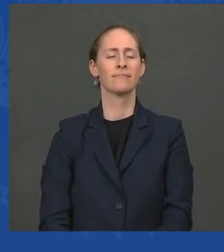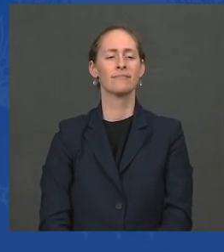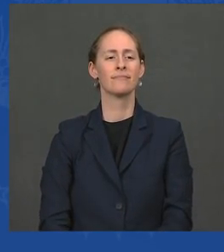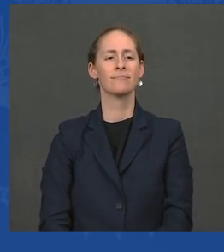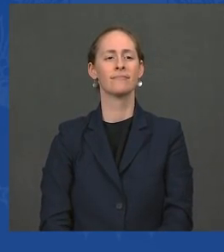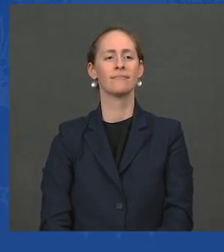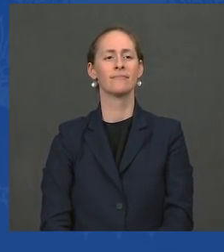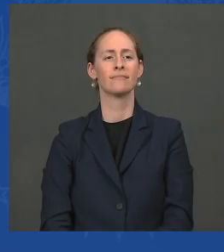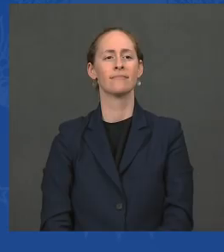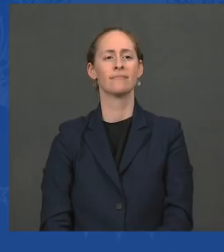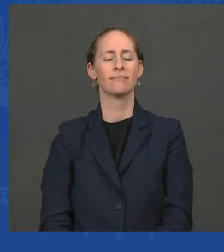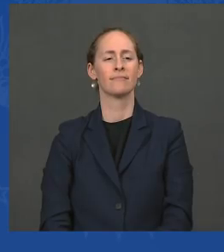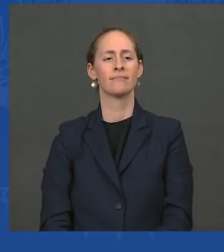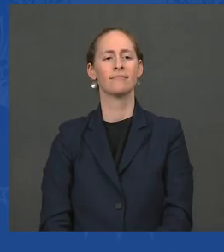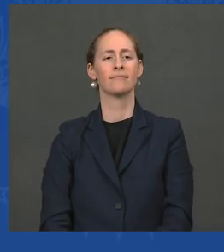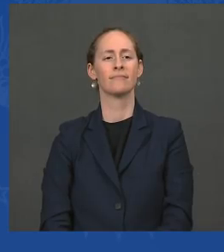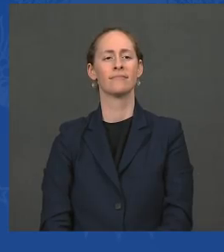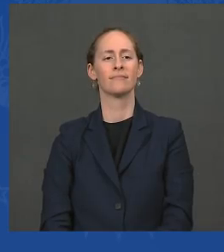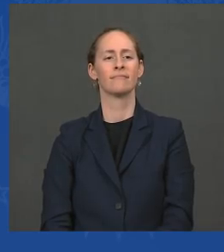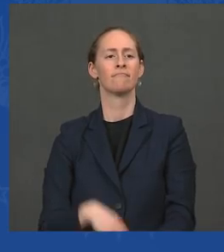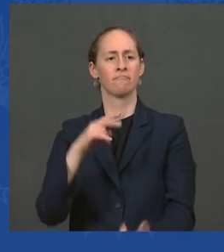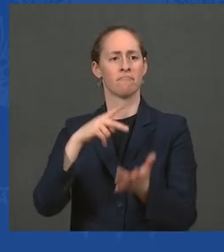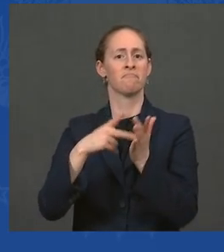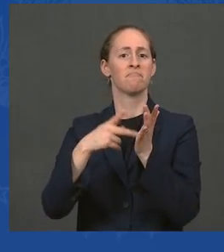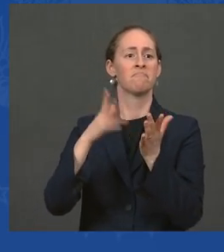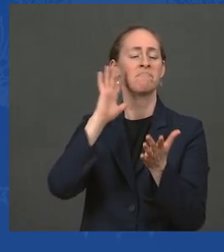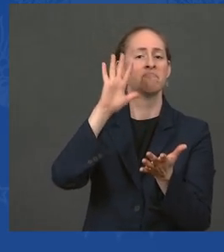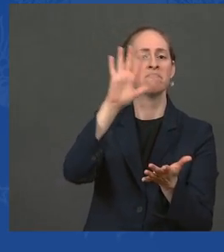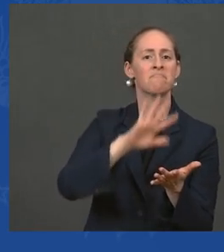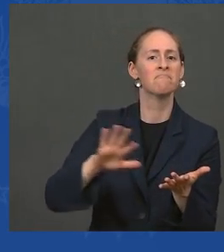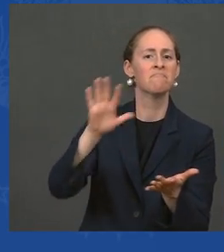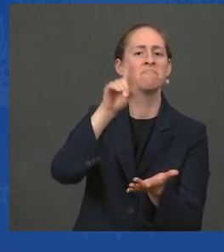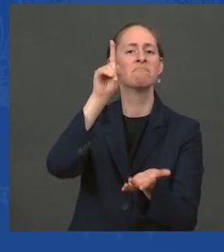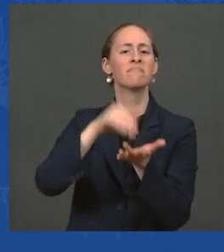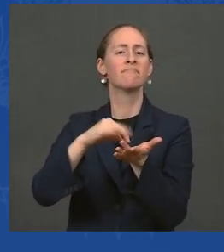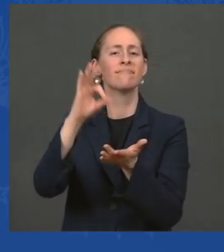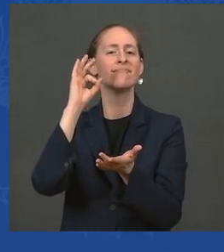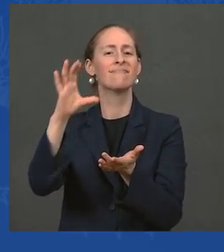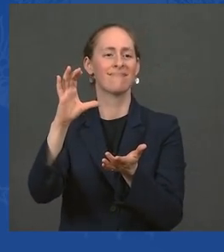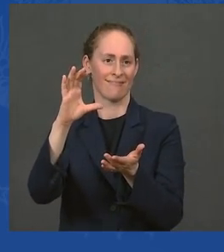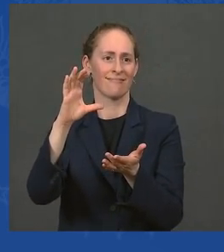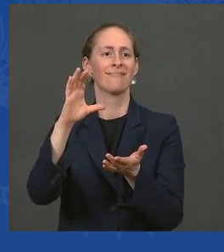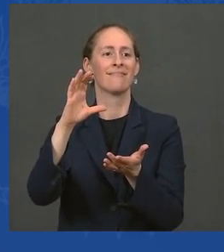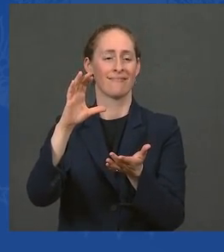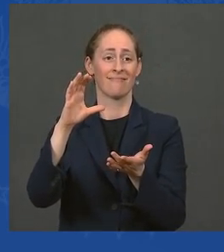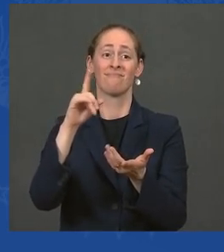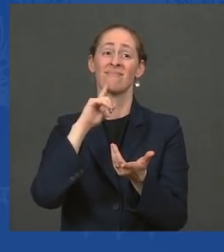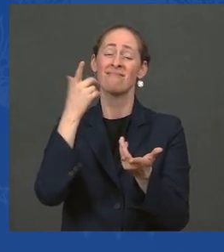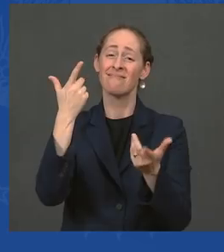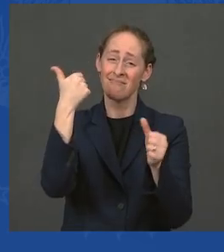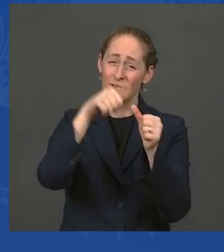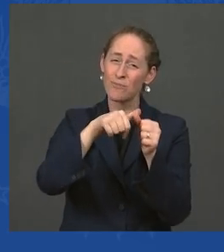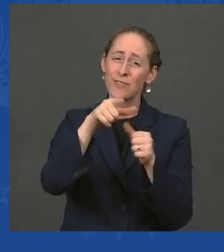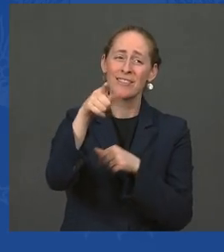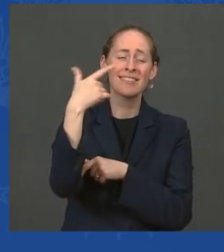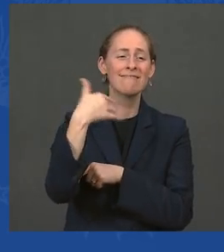The bill invests in our workforce, providing much-needed breathing room for families. My dad used to -- I remember, when we moved to Wilmington,